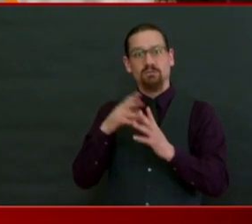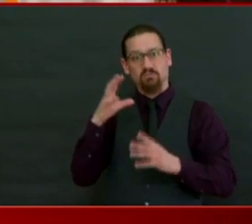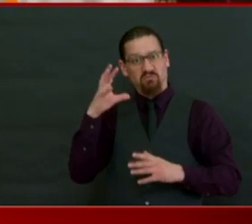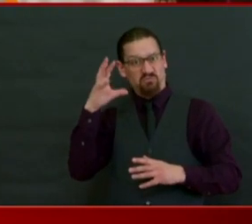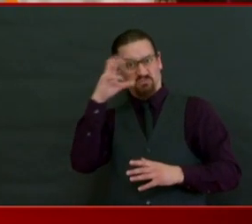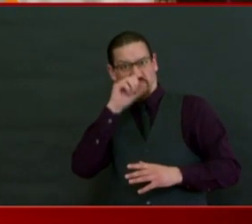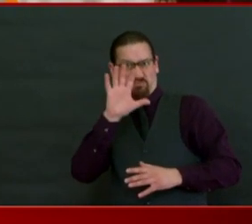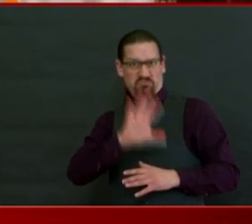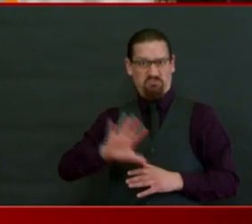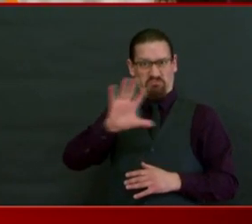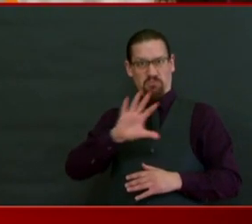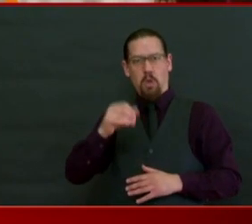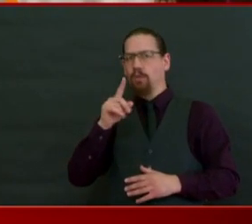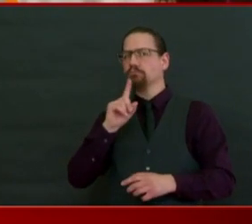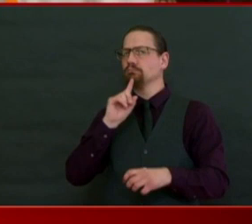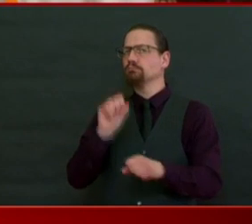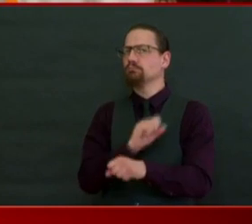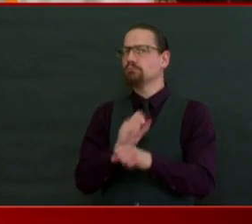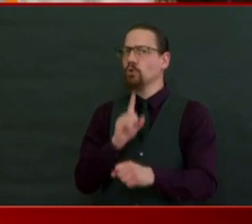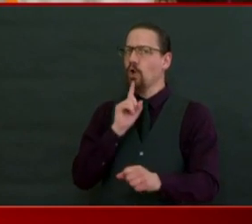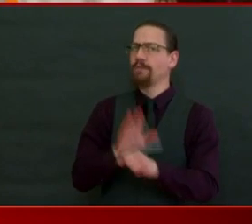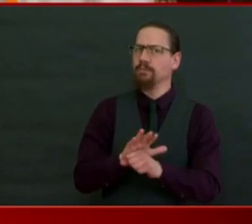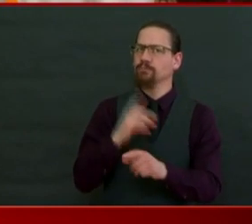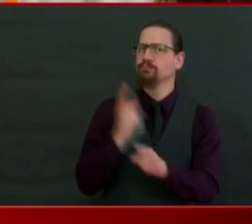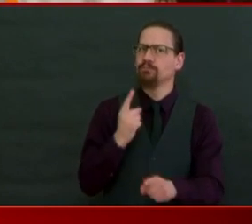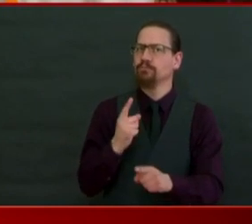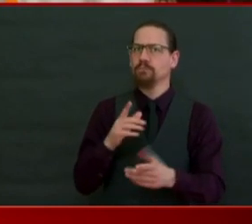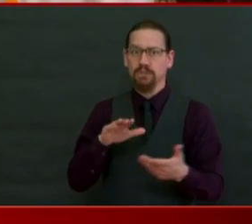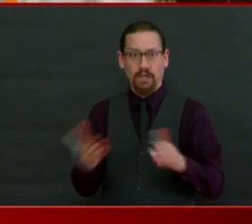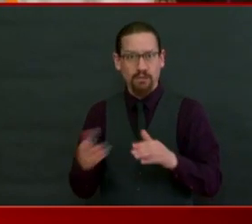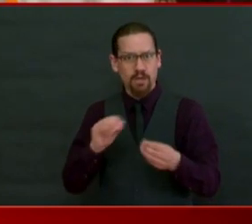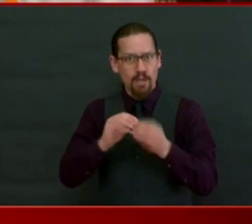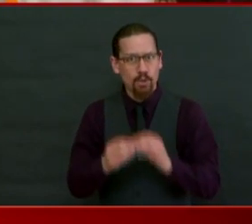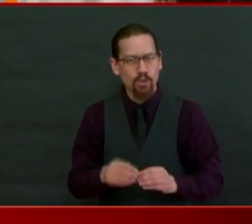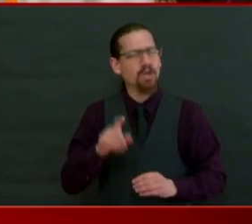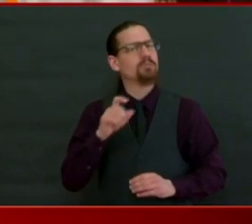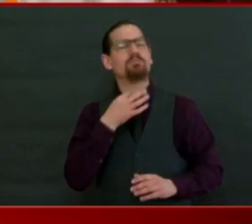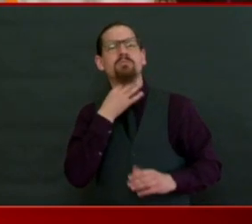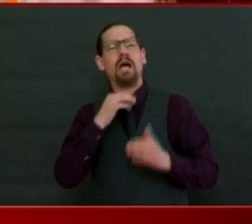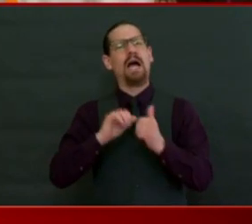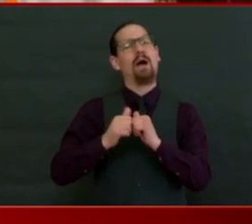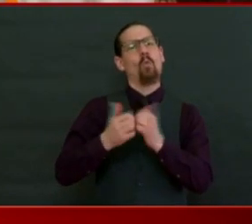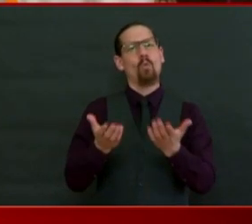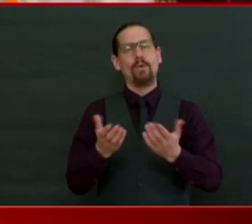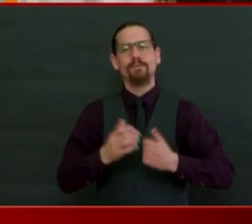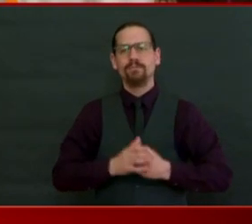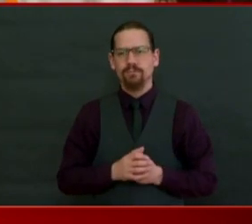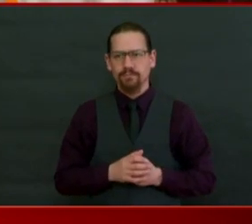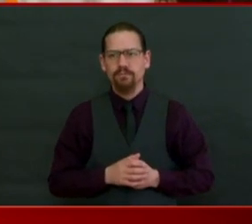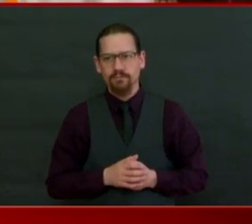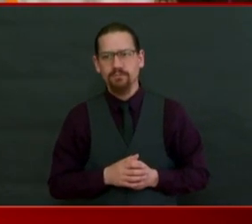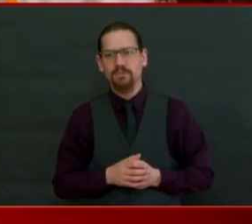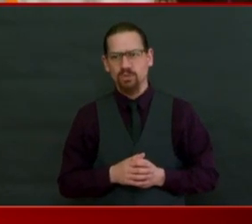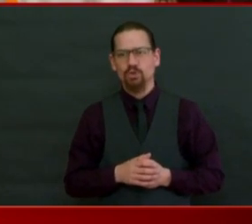WHAT'S THE CRITERIA HOW MANY RHODE ISLAND DEBTS ARE PRESUMED COVID-19 AND HOW MANY ARE CONFIRMED? THERE ARE A FEW WAYS TO